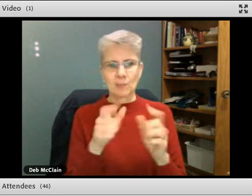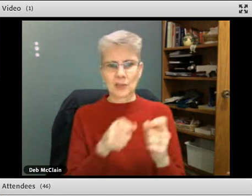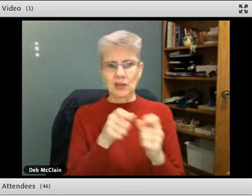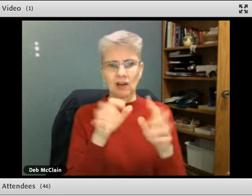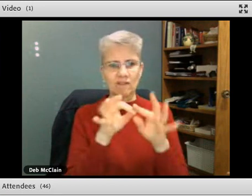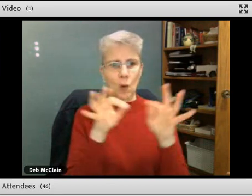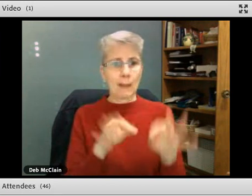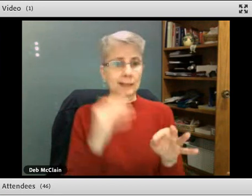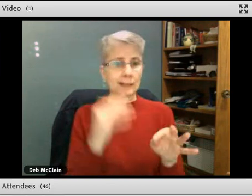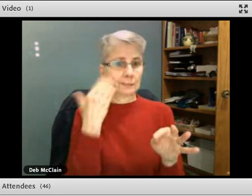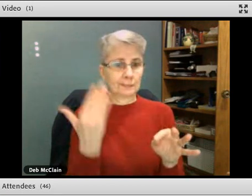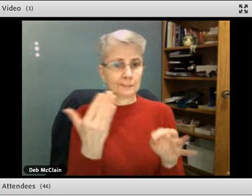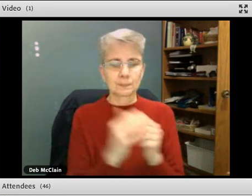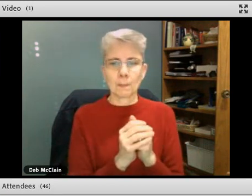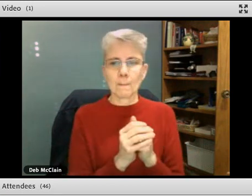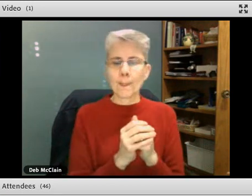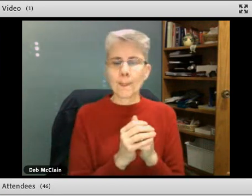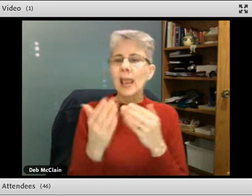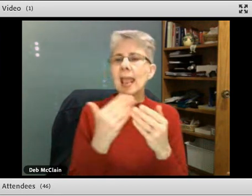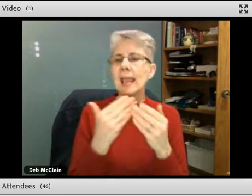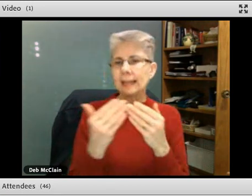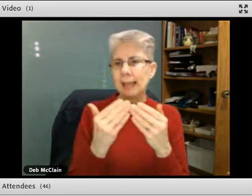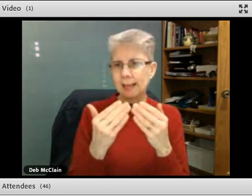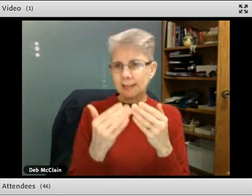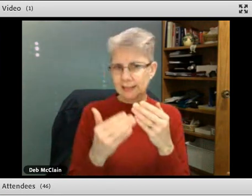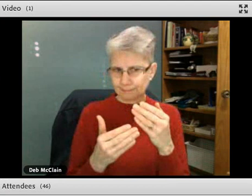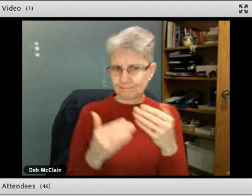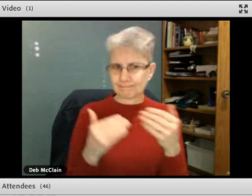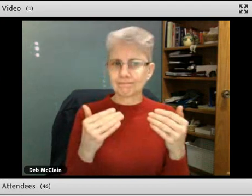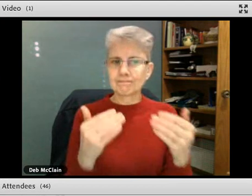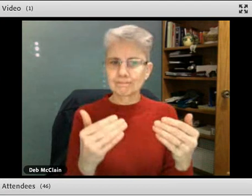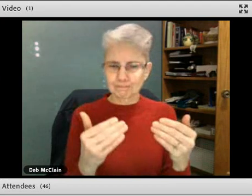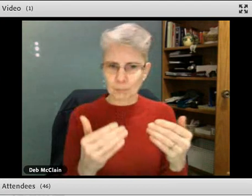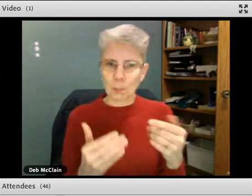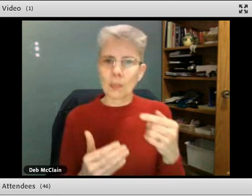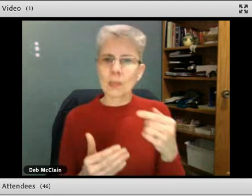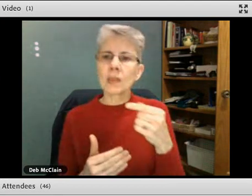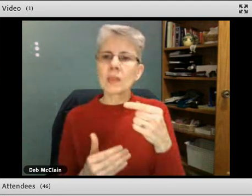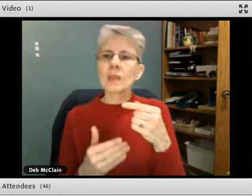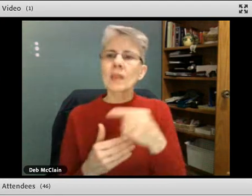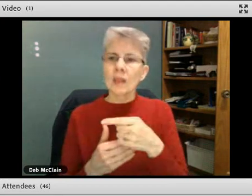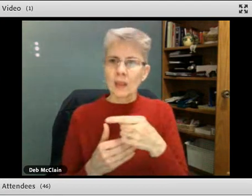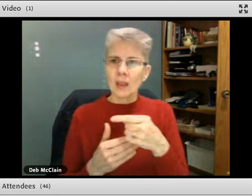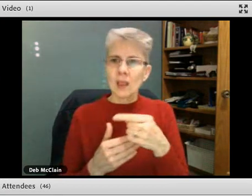In any case, the record is shorter for this fiction item